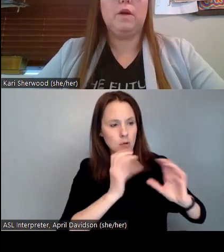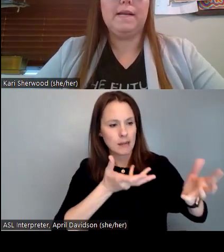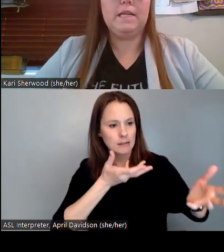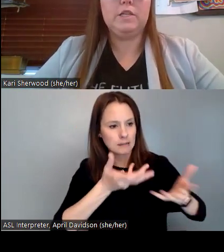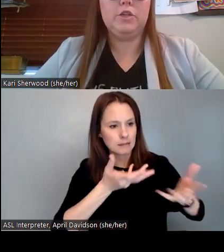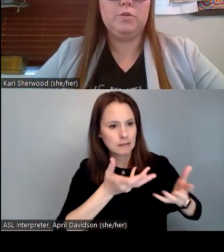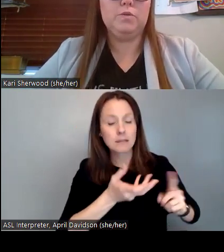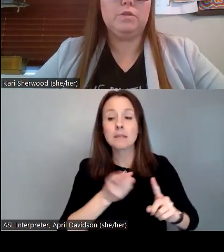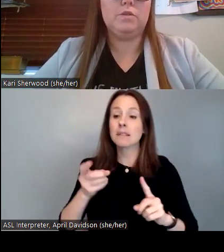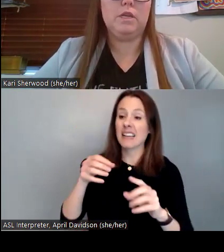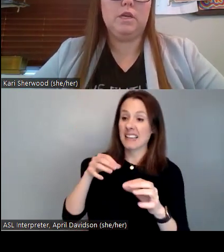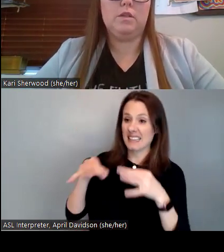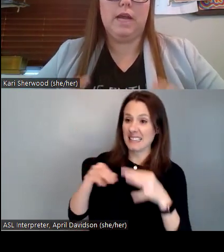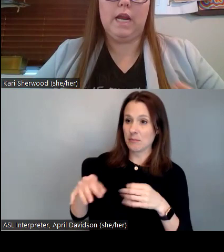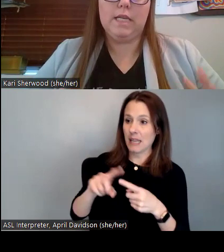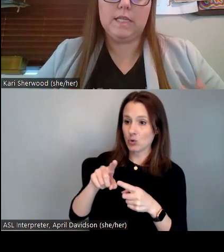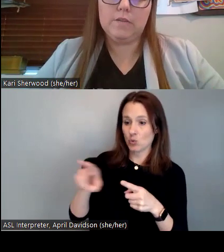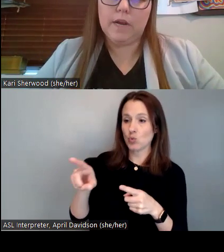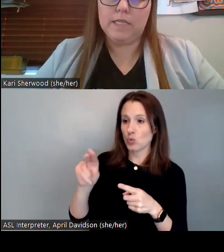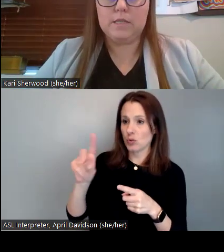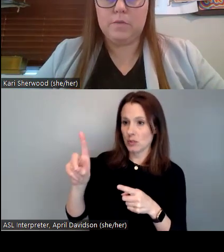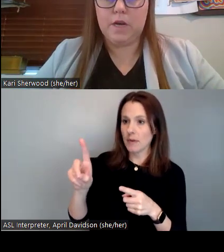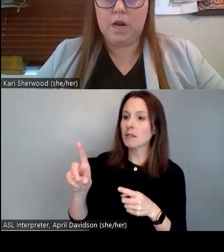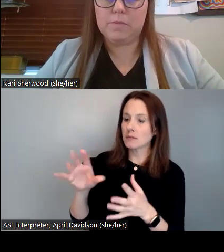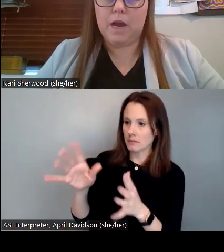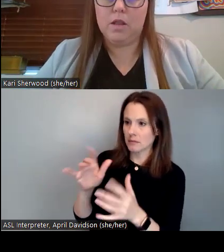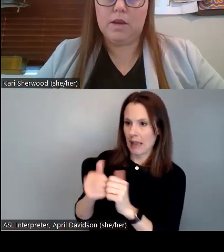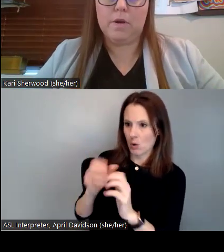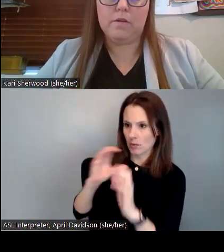ready to use the AAC devices that we talked about,